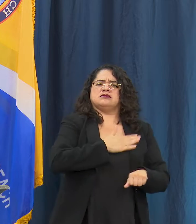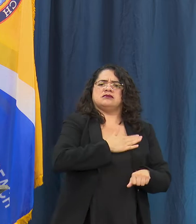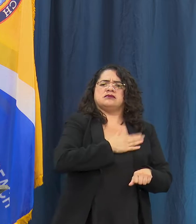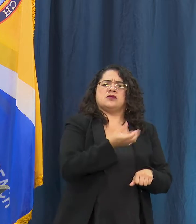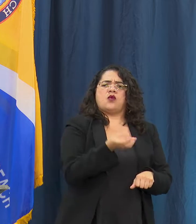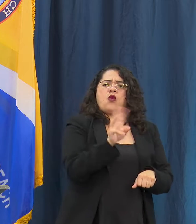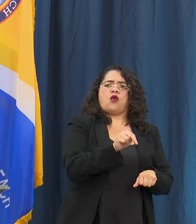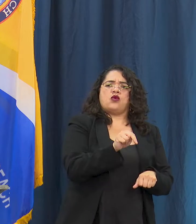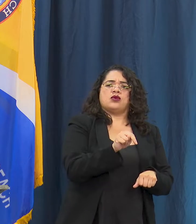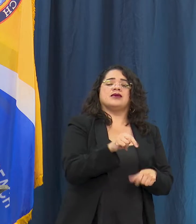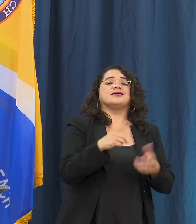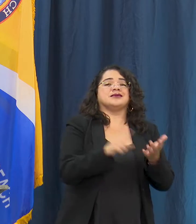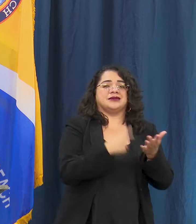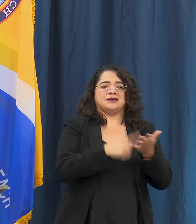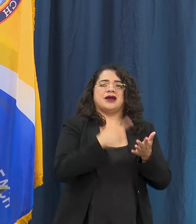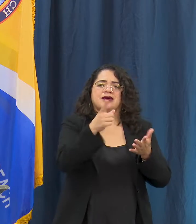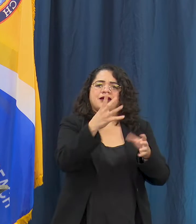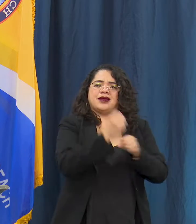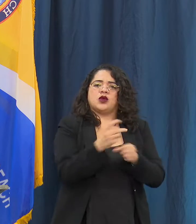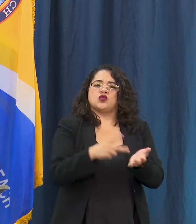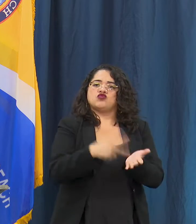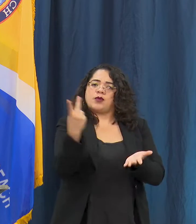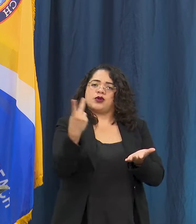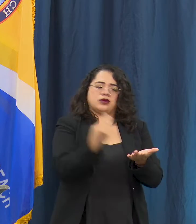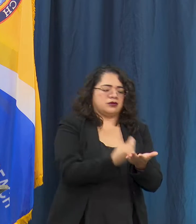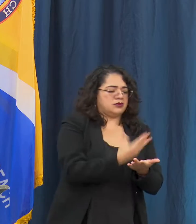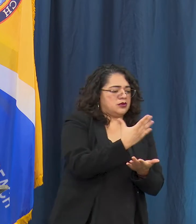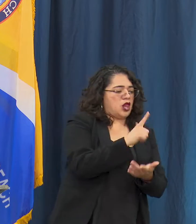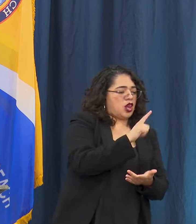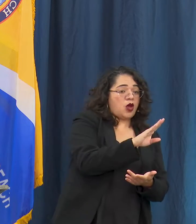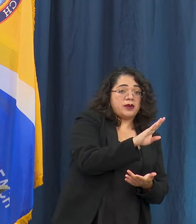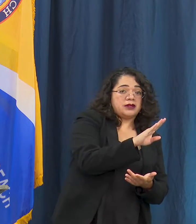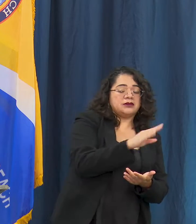the city and then others you're seeing from the county but to be clear the Long